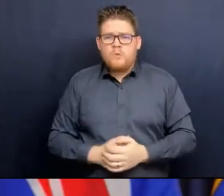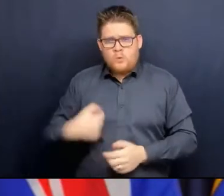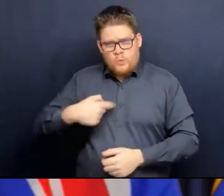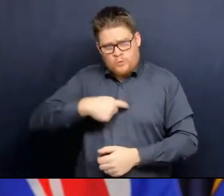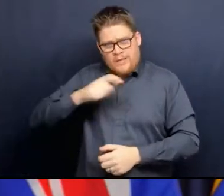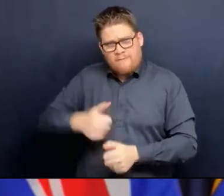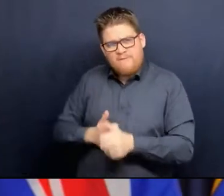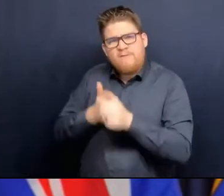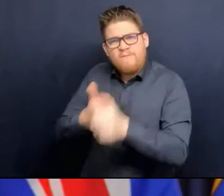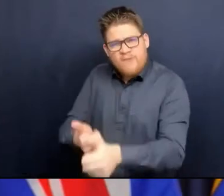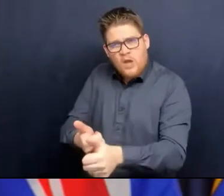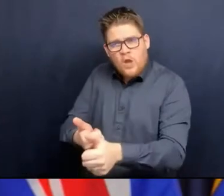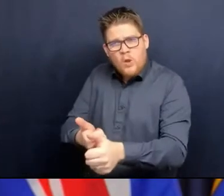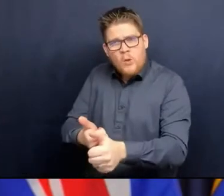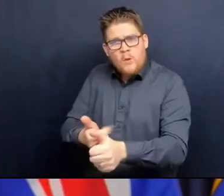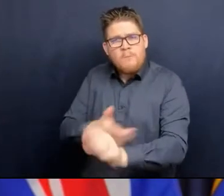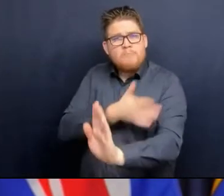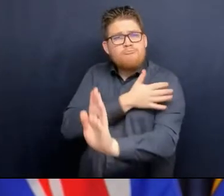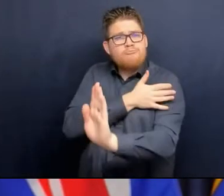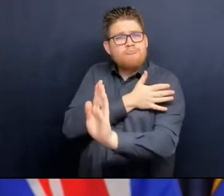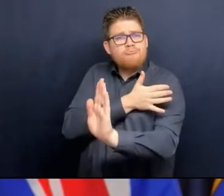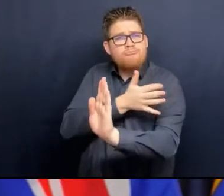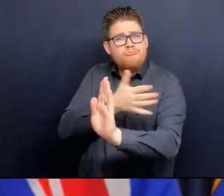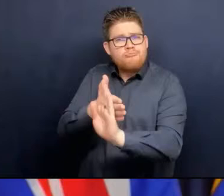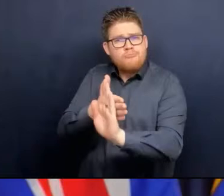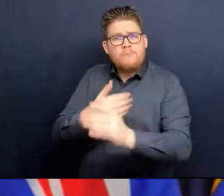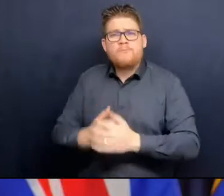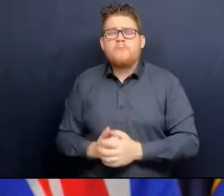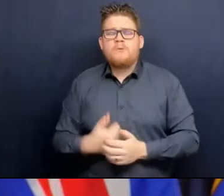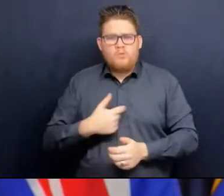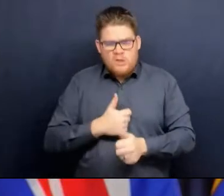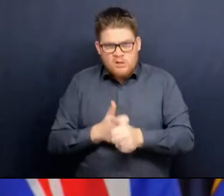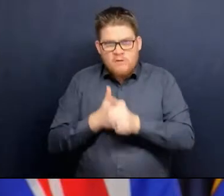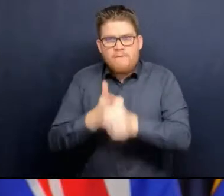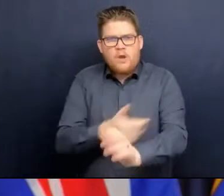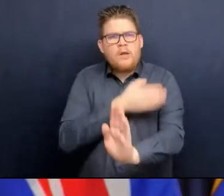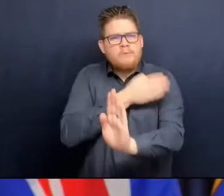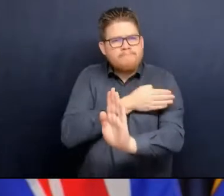need to do right now, and I think it's really important. And has been really important to